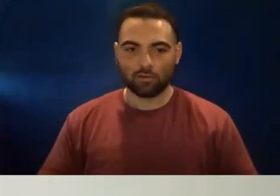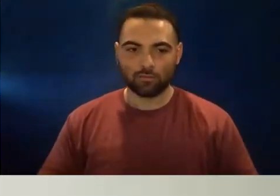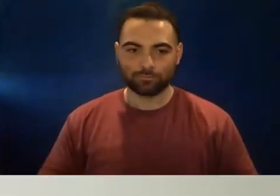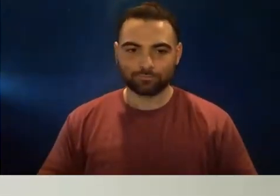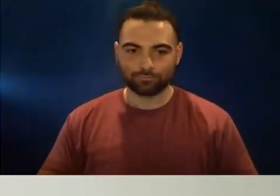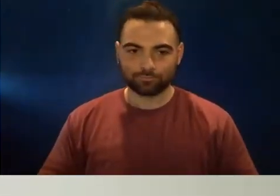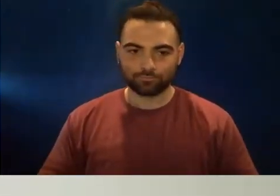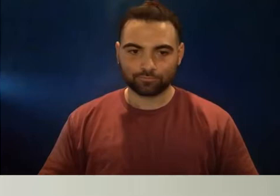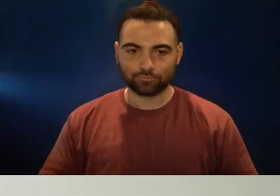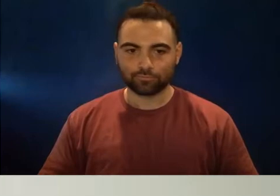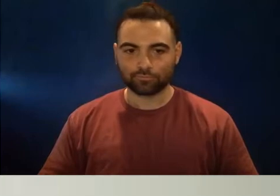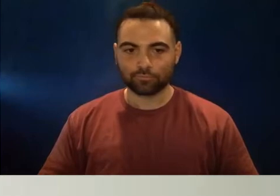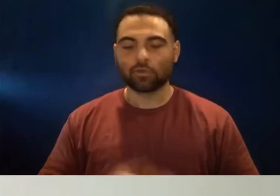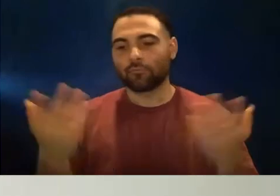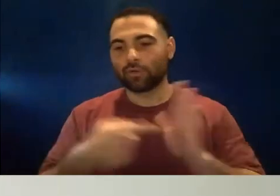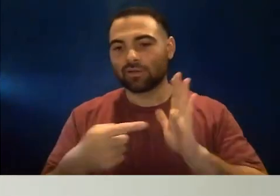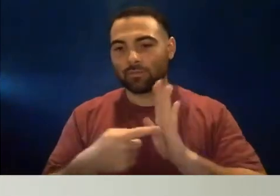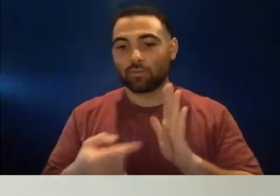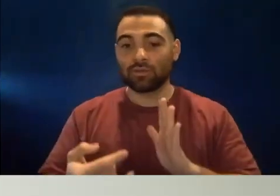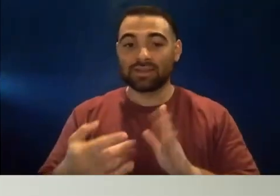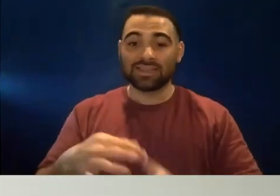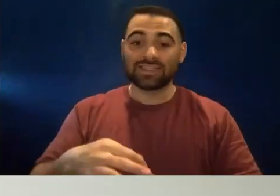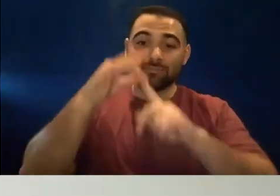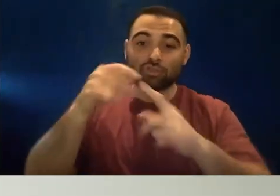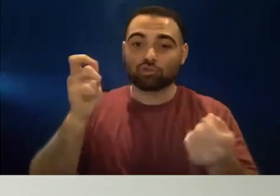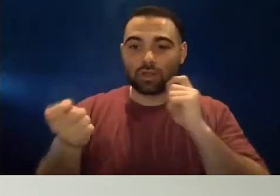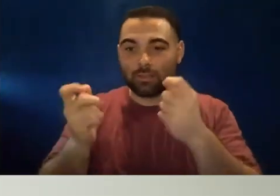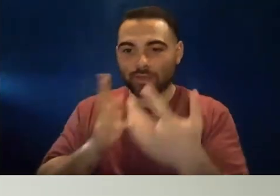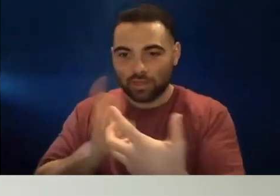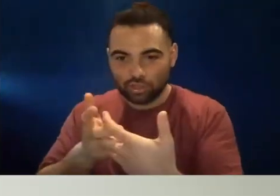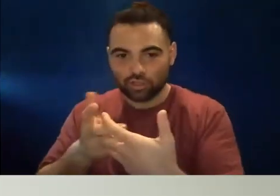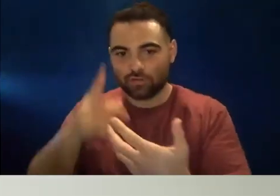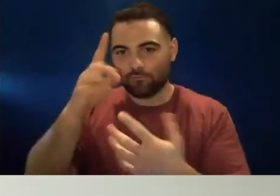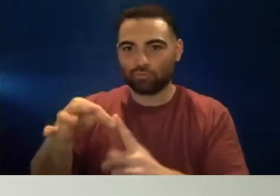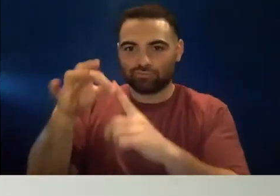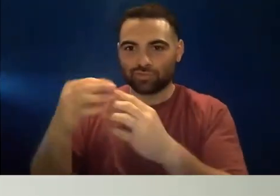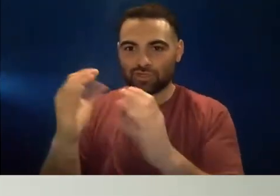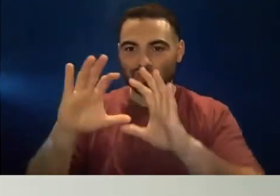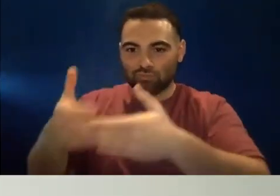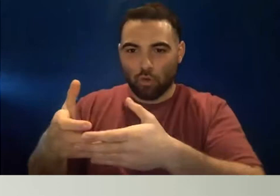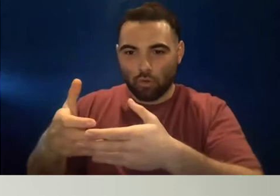a luxury or a special accommodation for a very small part of the population is just wrong headed.